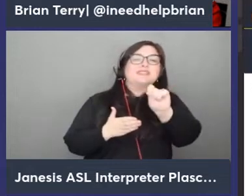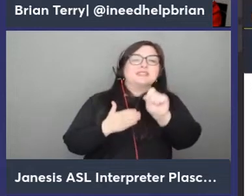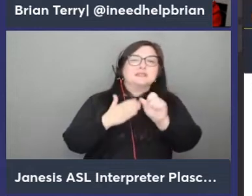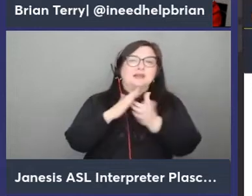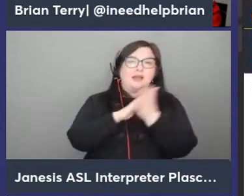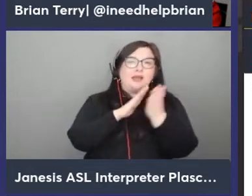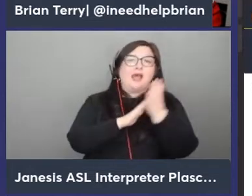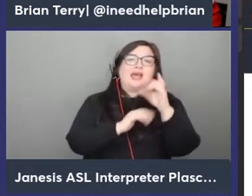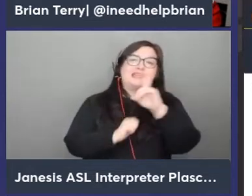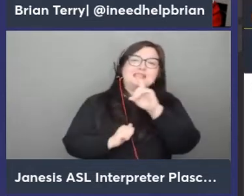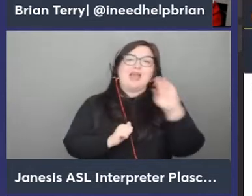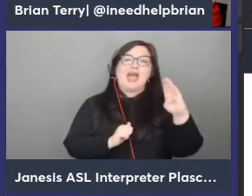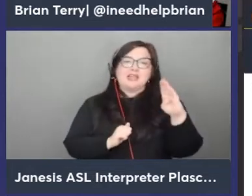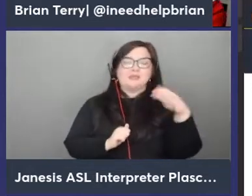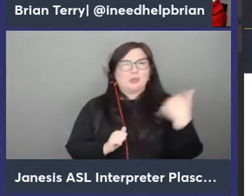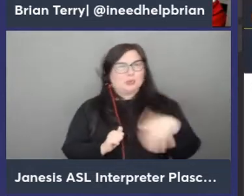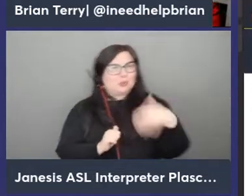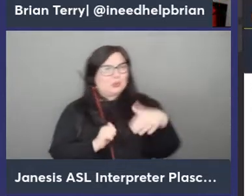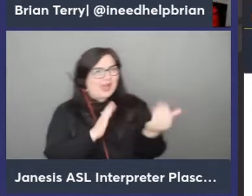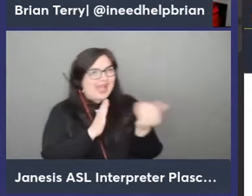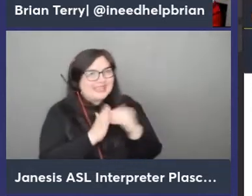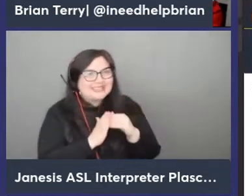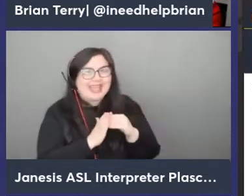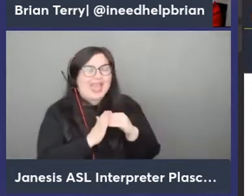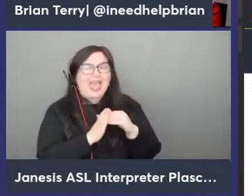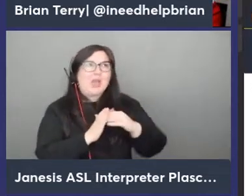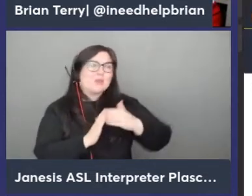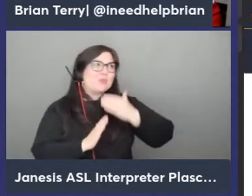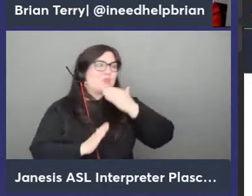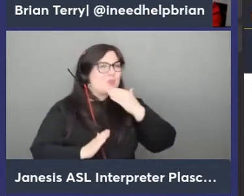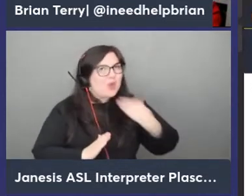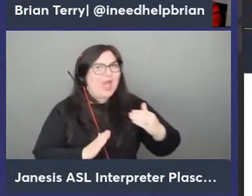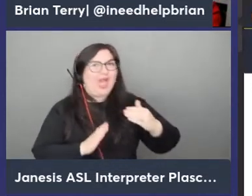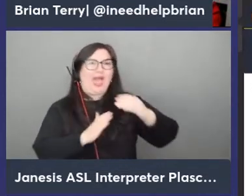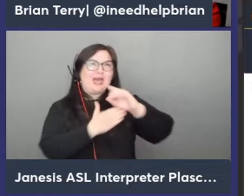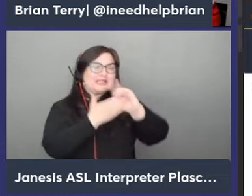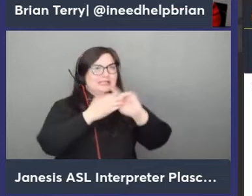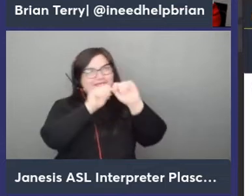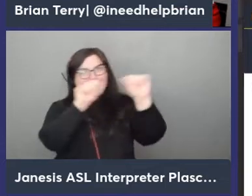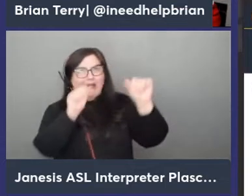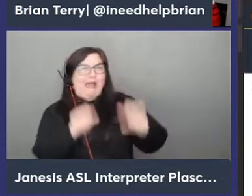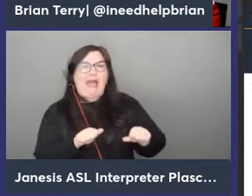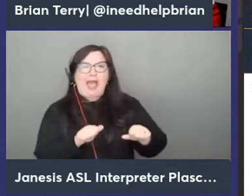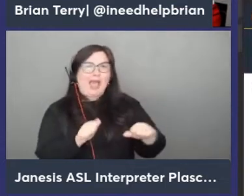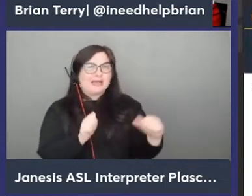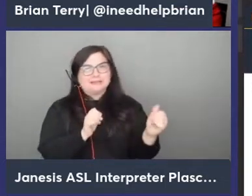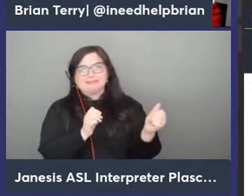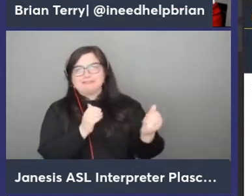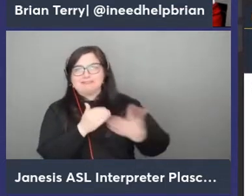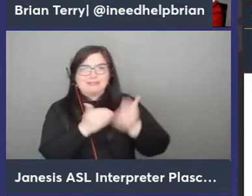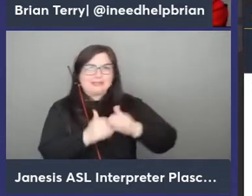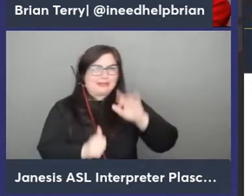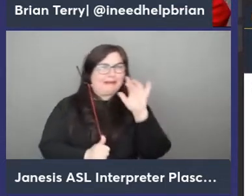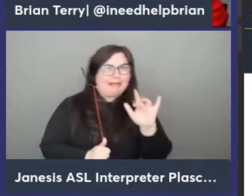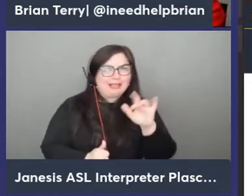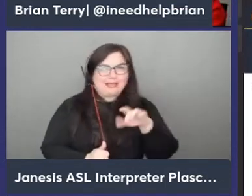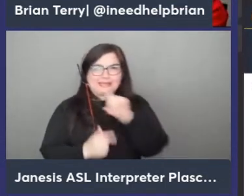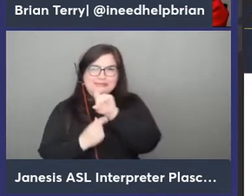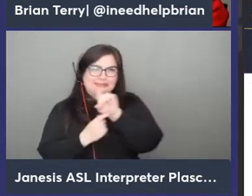Again, just well-architected out of the box, right. From just pushing a button, you got a dashboard, you got performance, just really awesome.